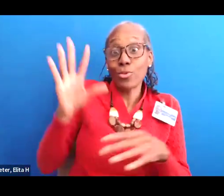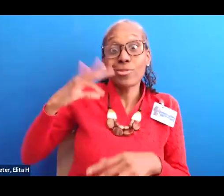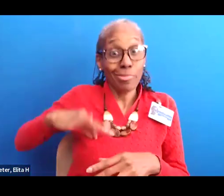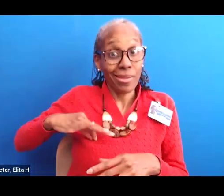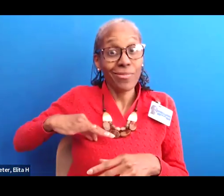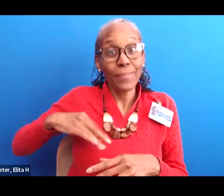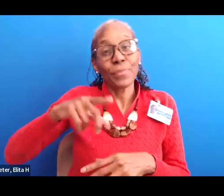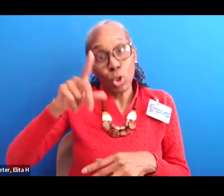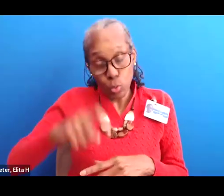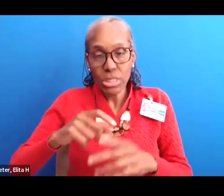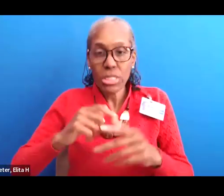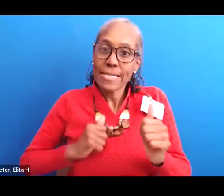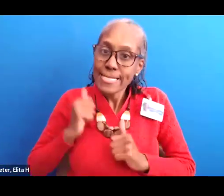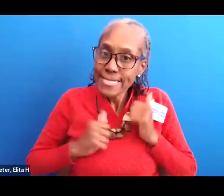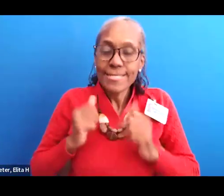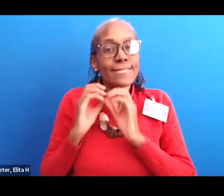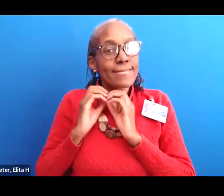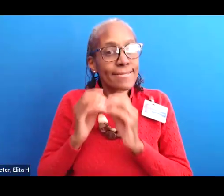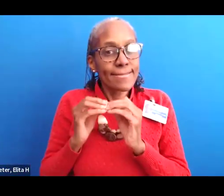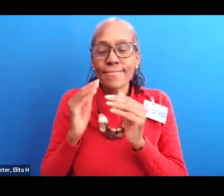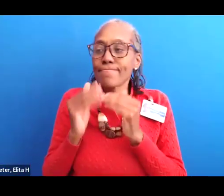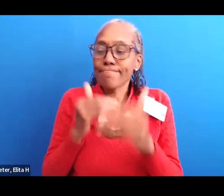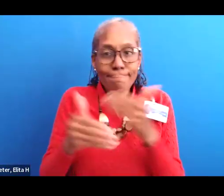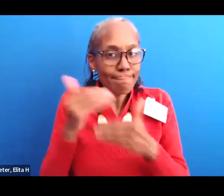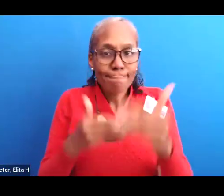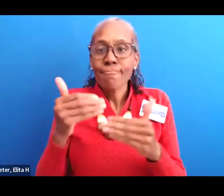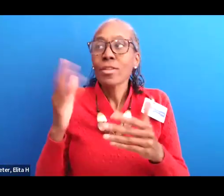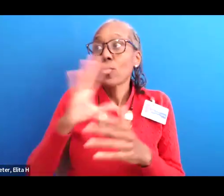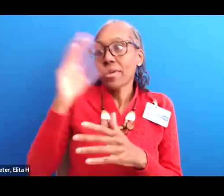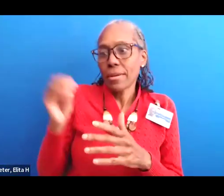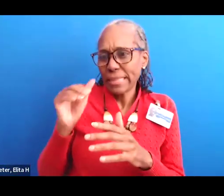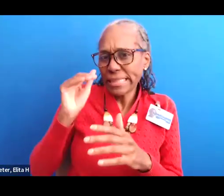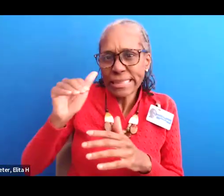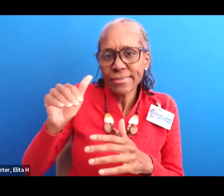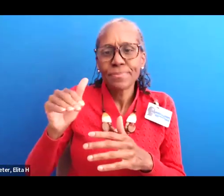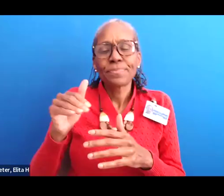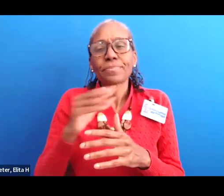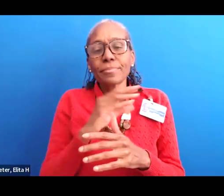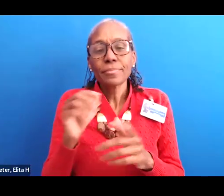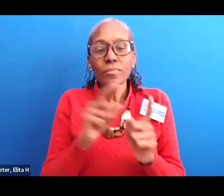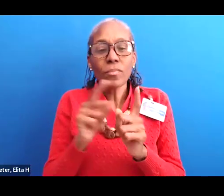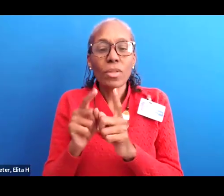You really need to be aggressive, with the company, and by